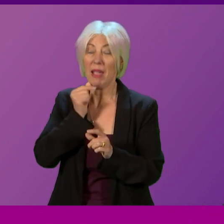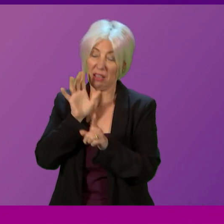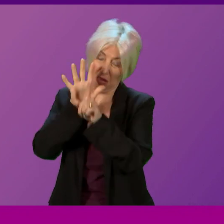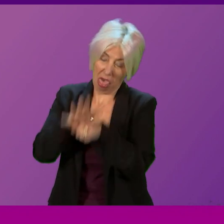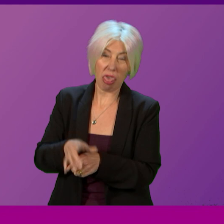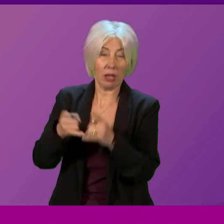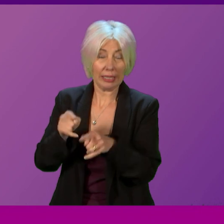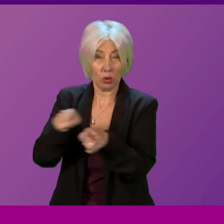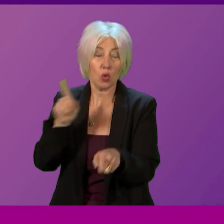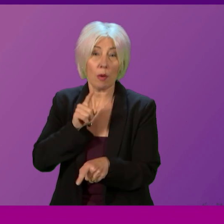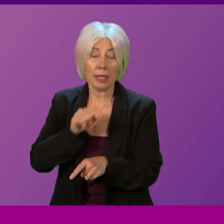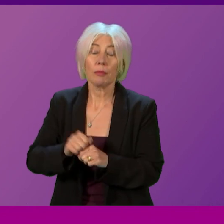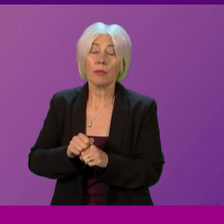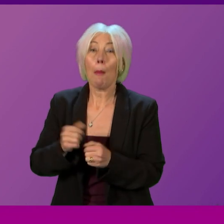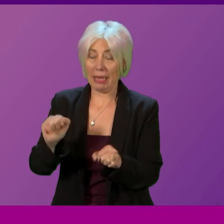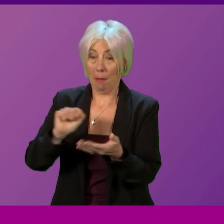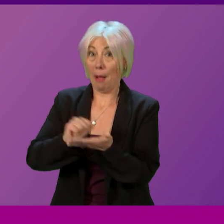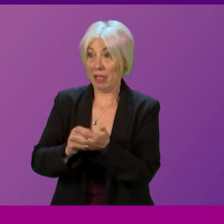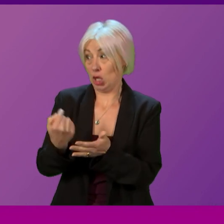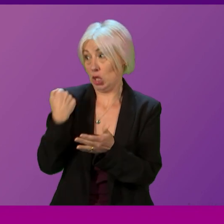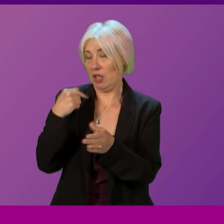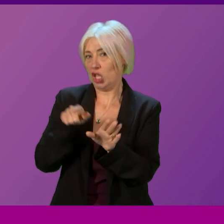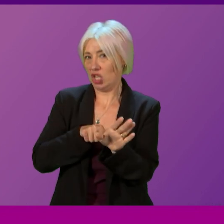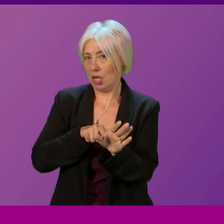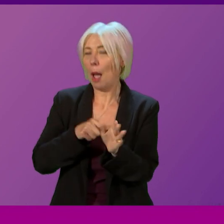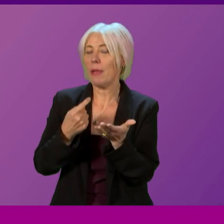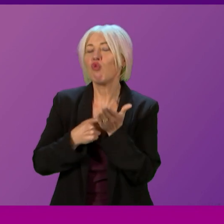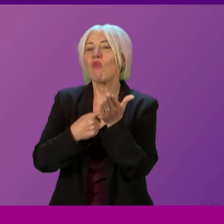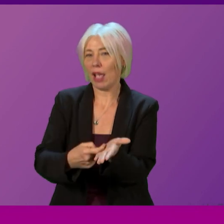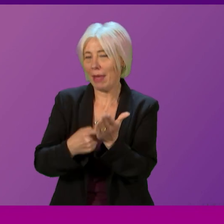by the Government and published earlier this year, made several recommendations on gaps